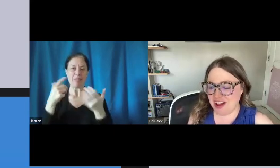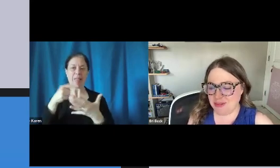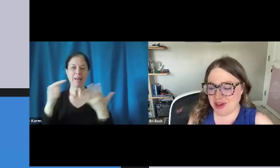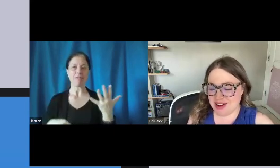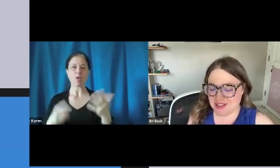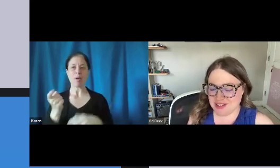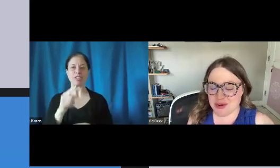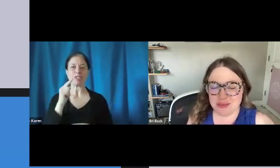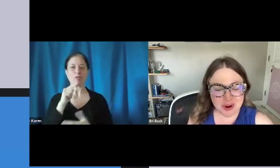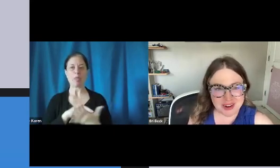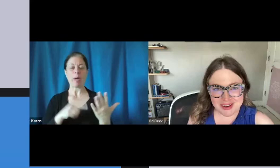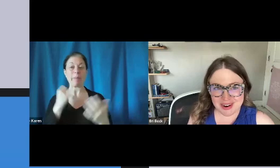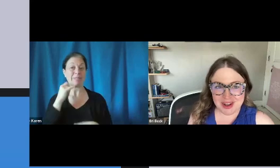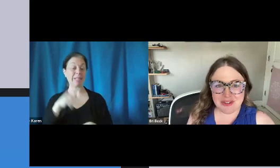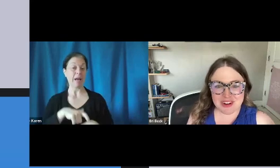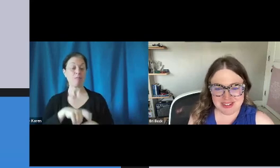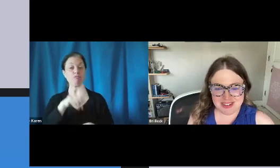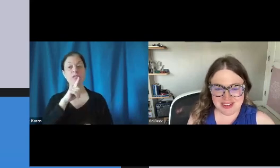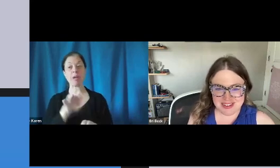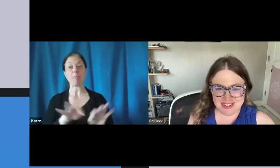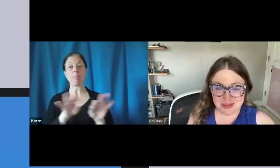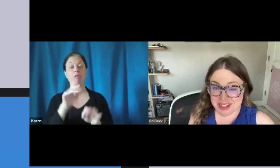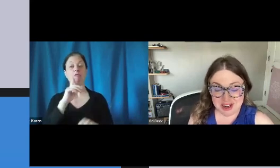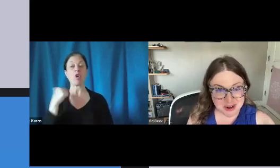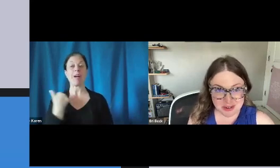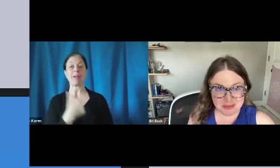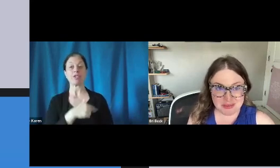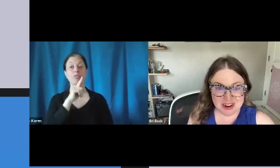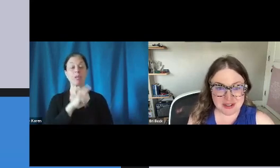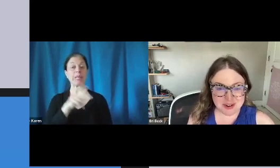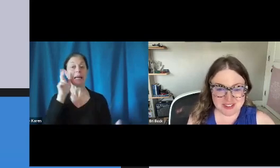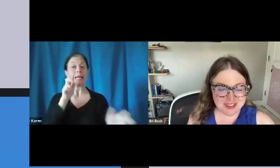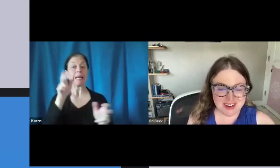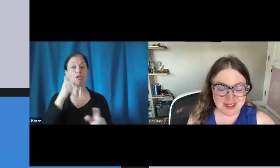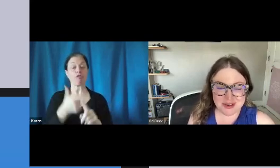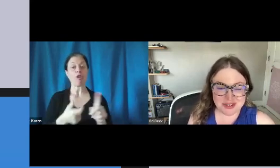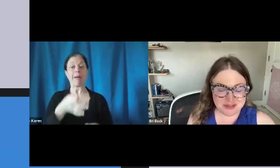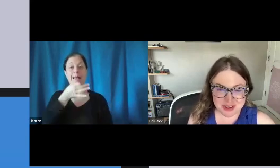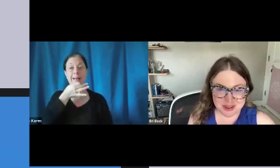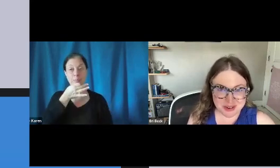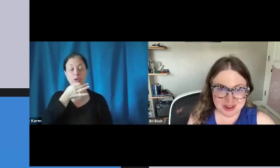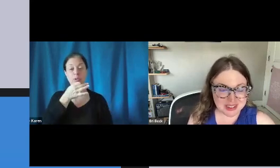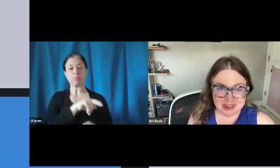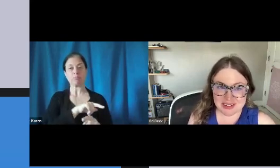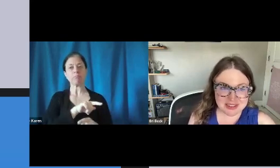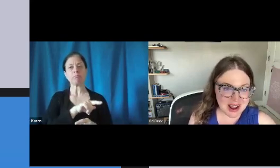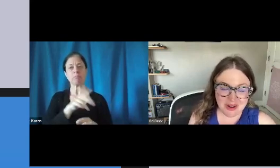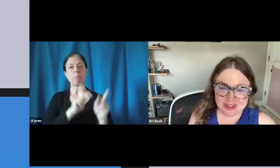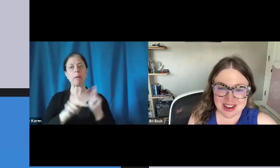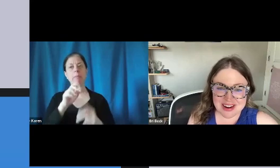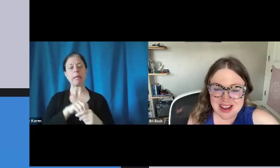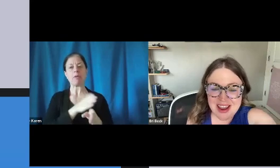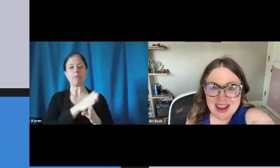think is a pretty good thing because we have some great panelists today and I have some great questions if we have time. And it's so important to hear